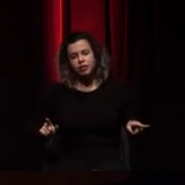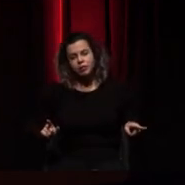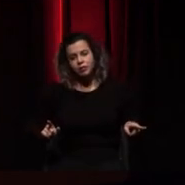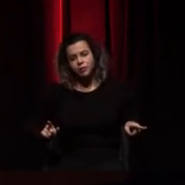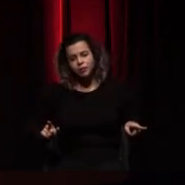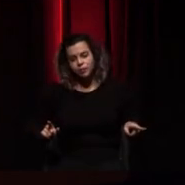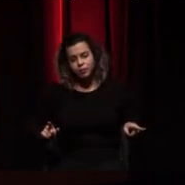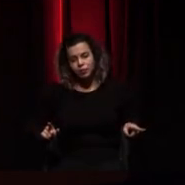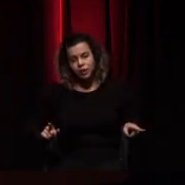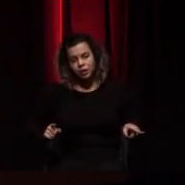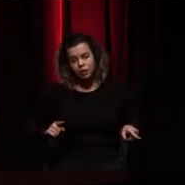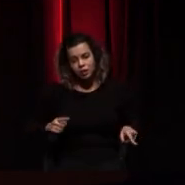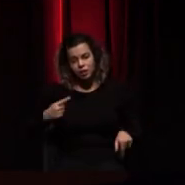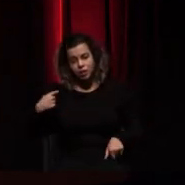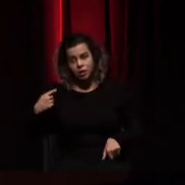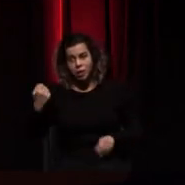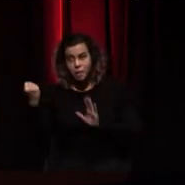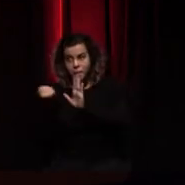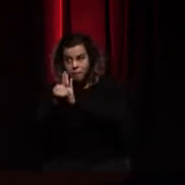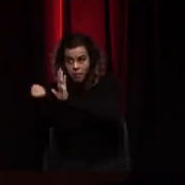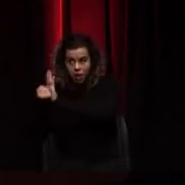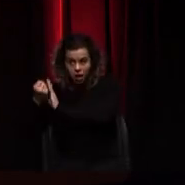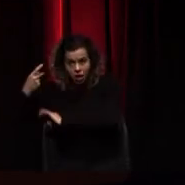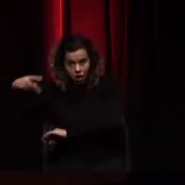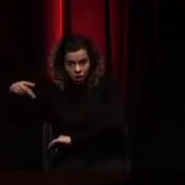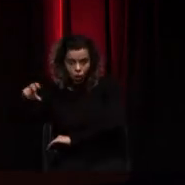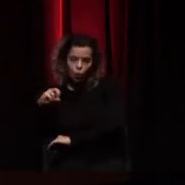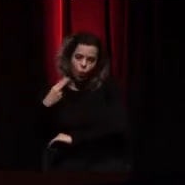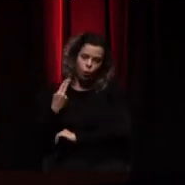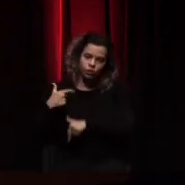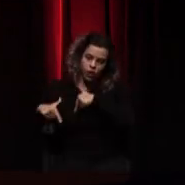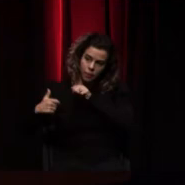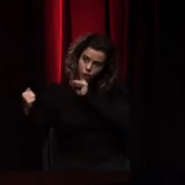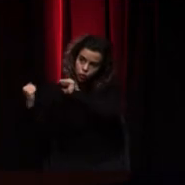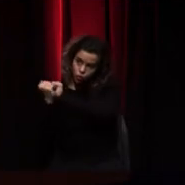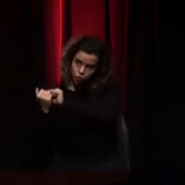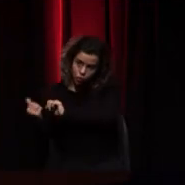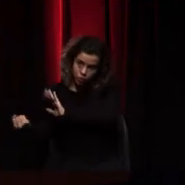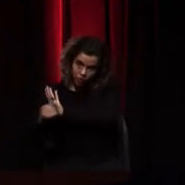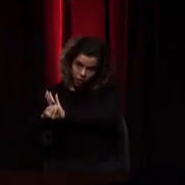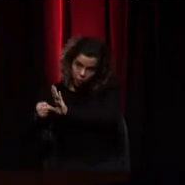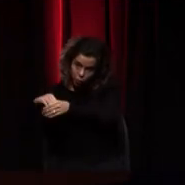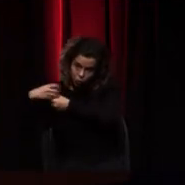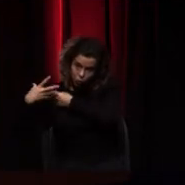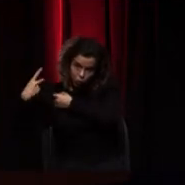as brands’ responsibility or whomever is working with sponsored contents,